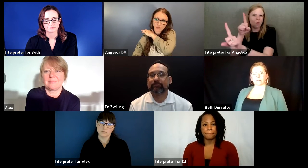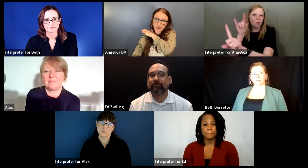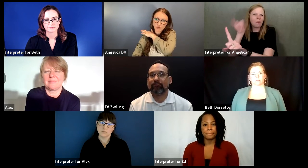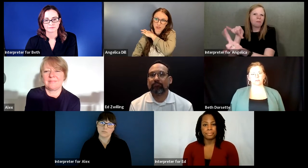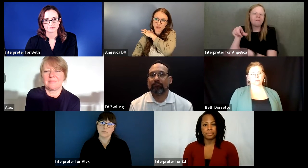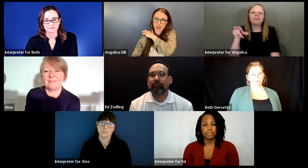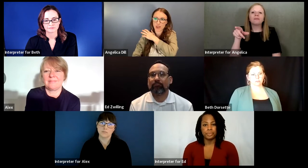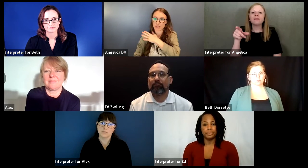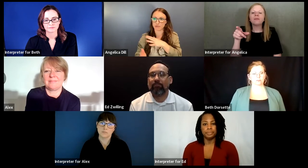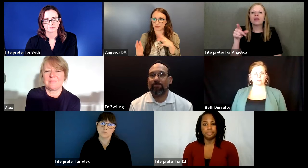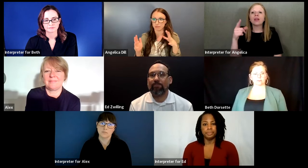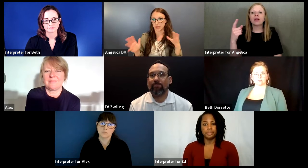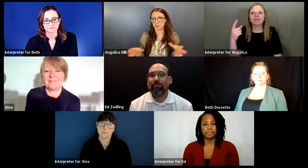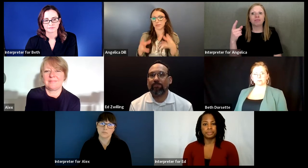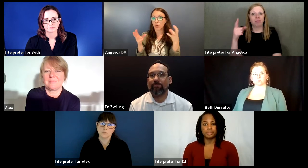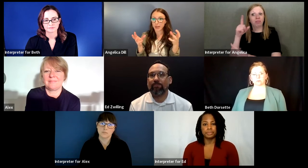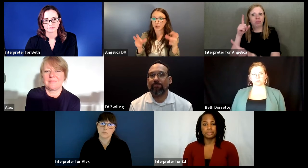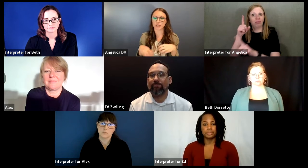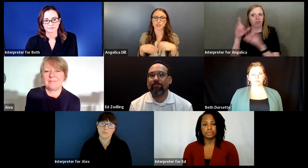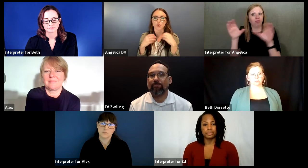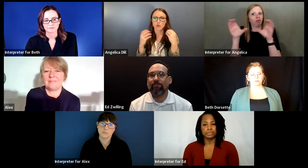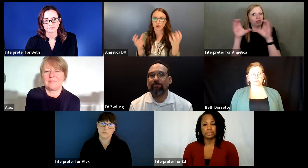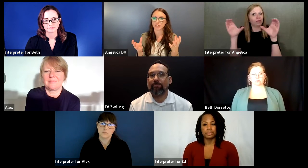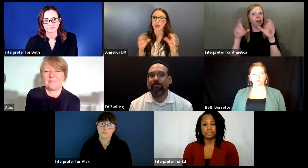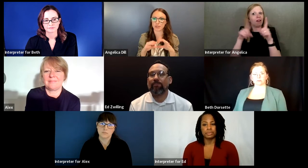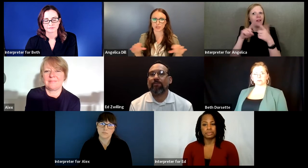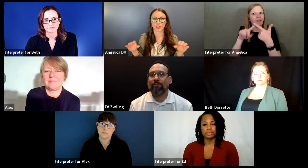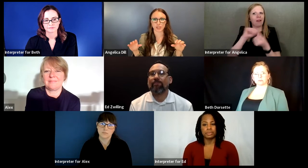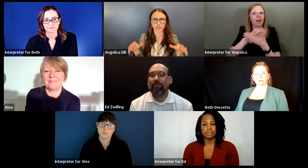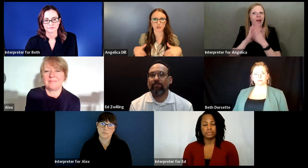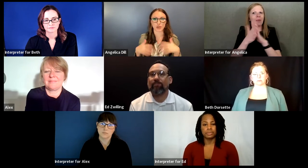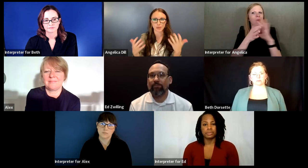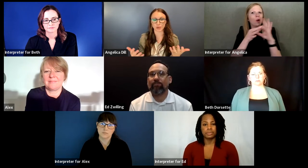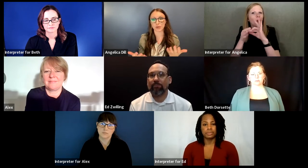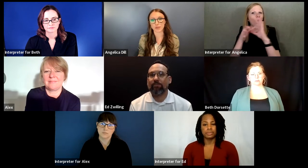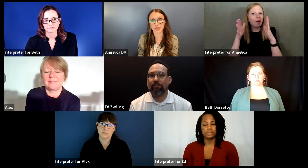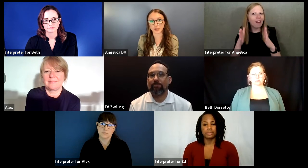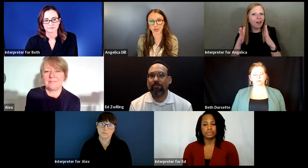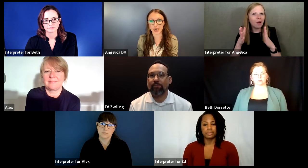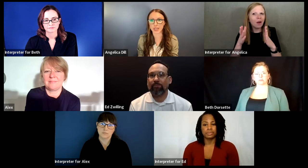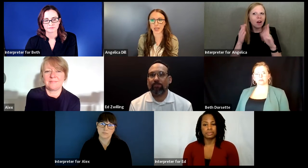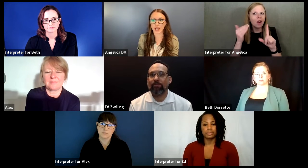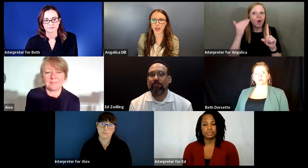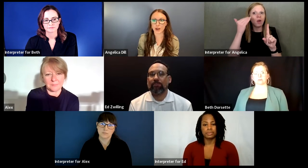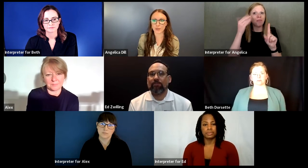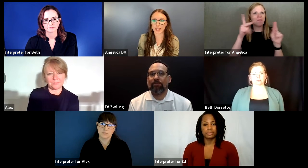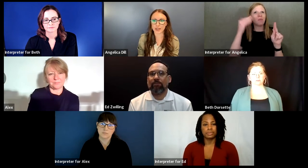So that we can be coordinators or we can have that certification so that people know that we have done the training.